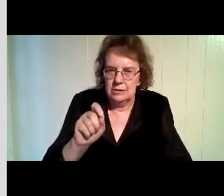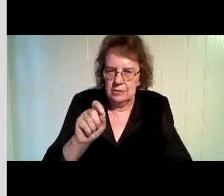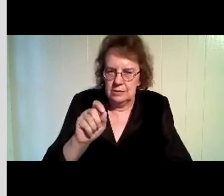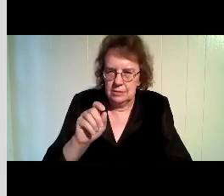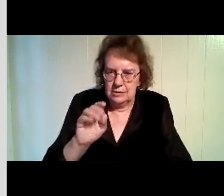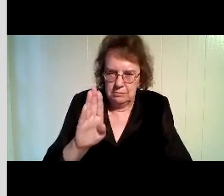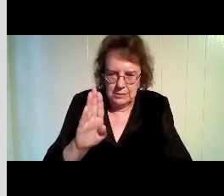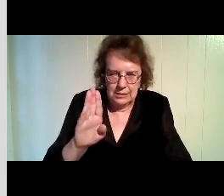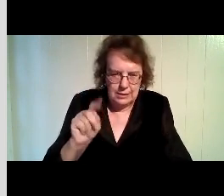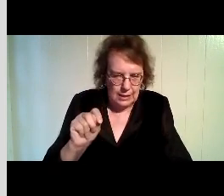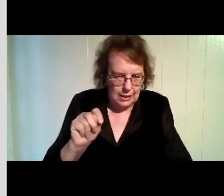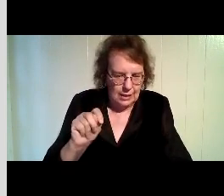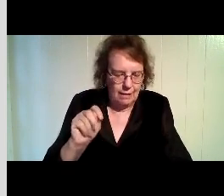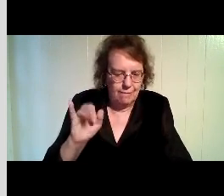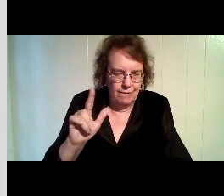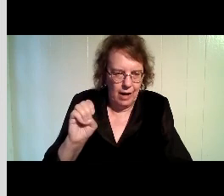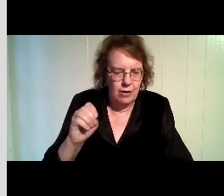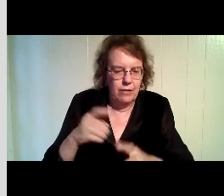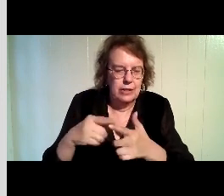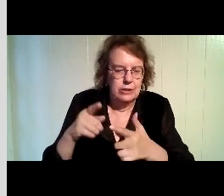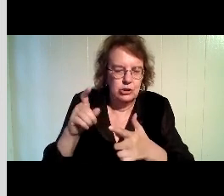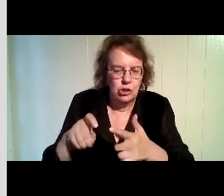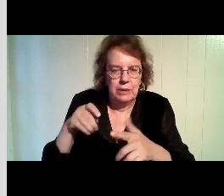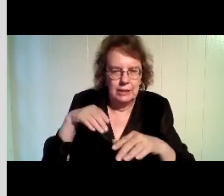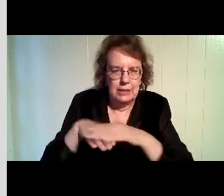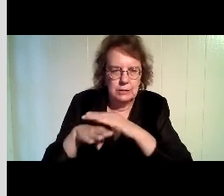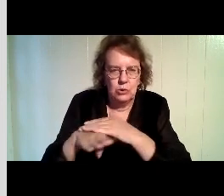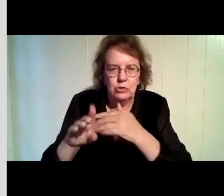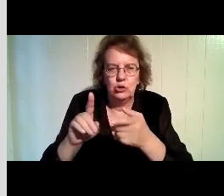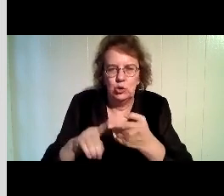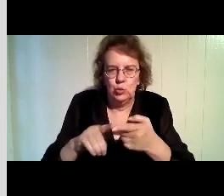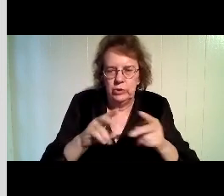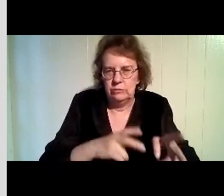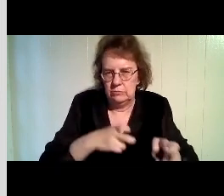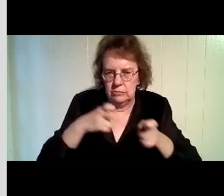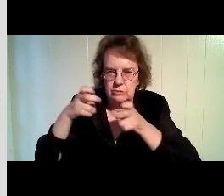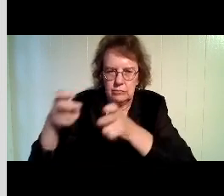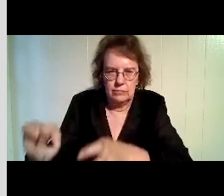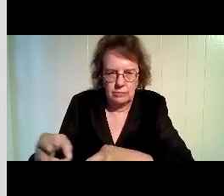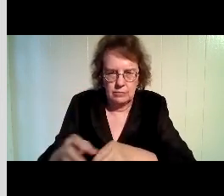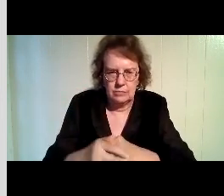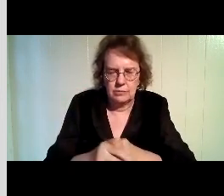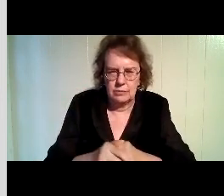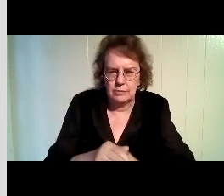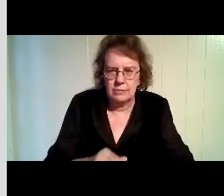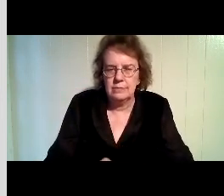And then it should be accessible to your insert captions option. So I'm gonna close that now and